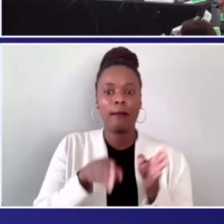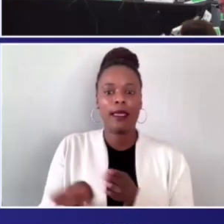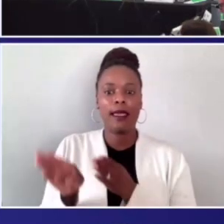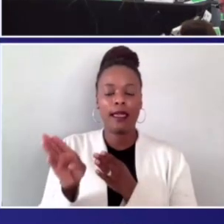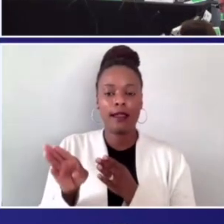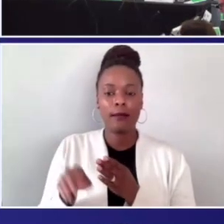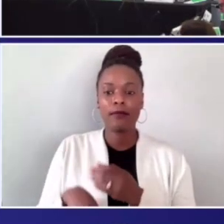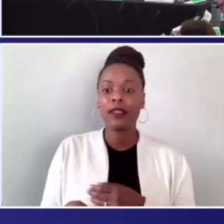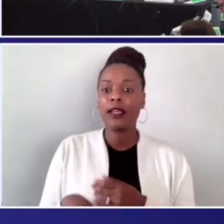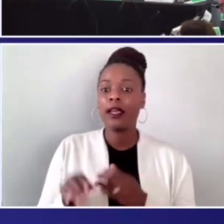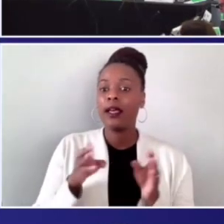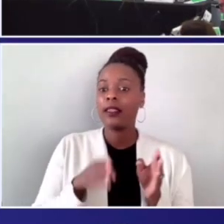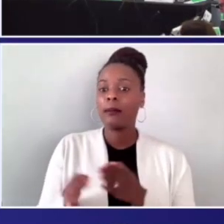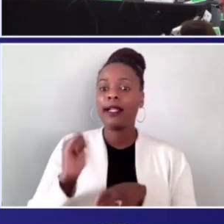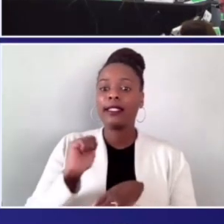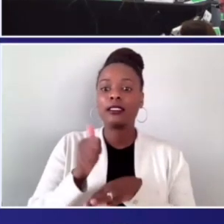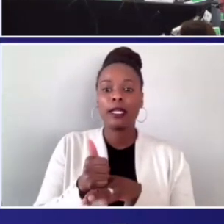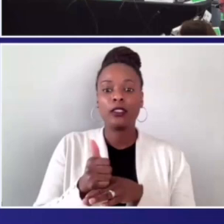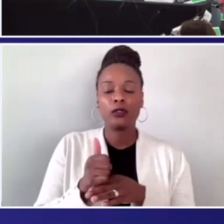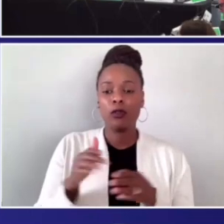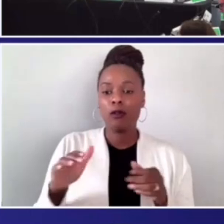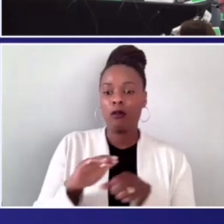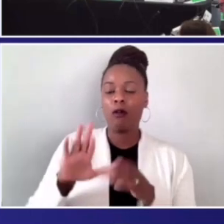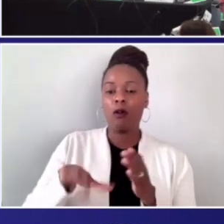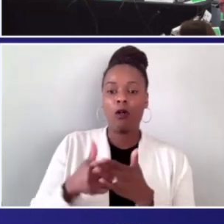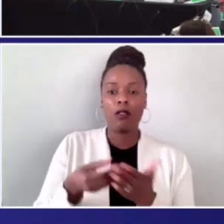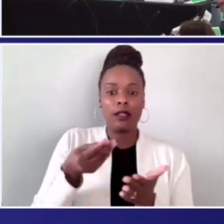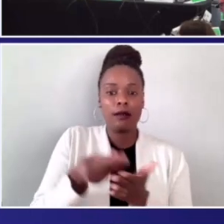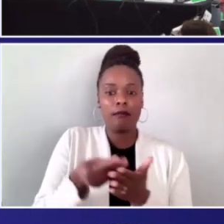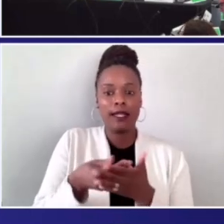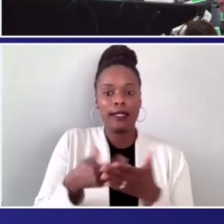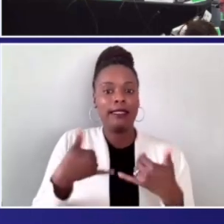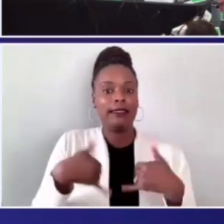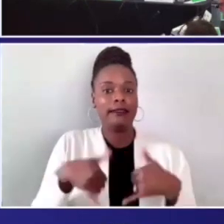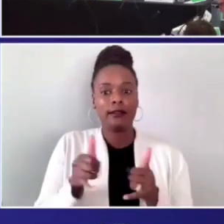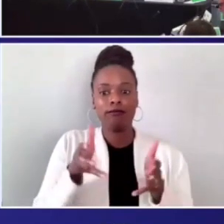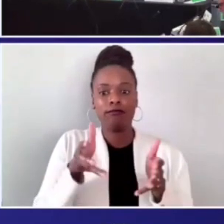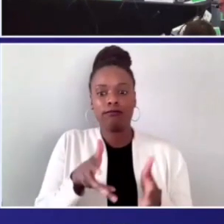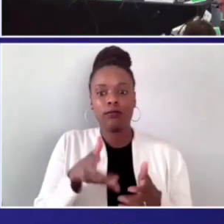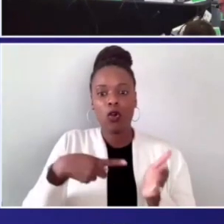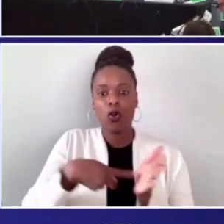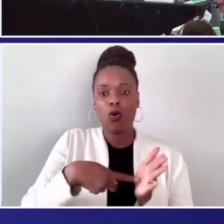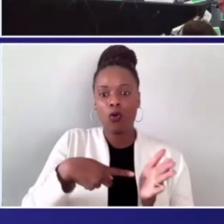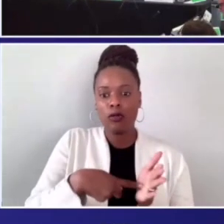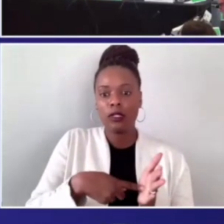outstanding principal of all Direct Loans at the time the borrower enters repayment, and the terms are as follows: